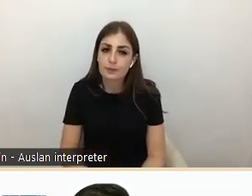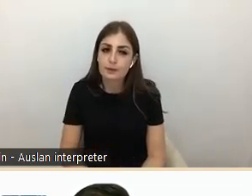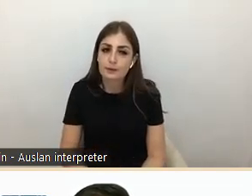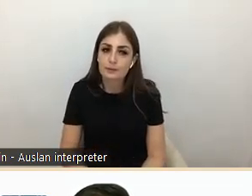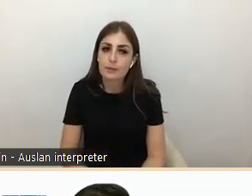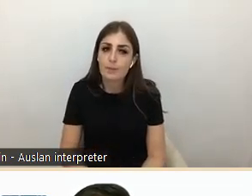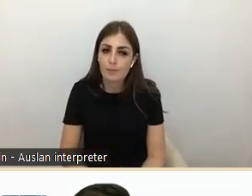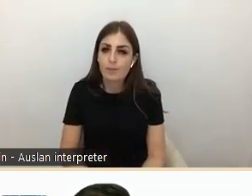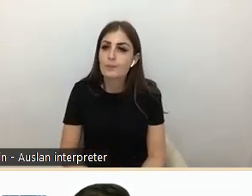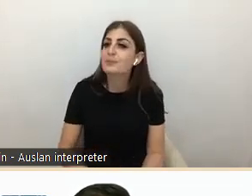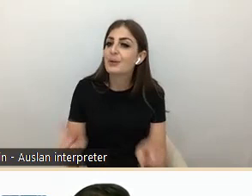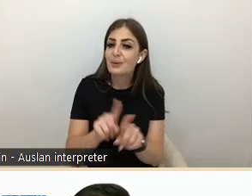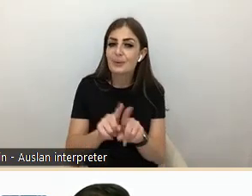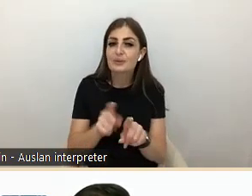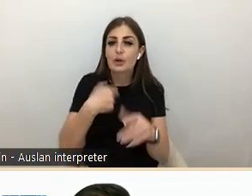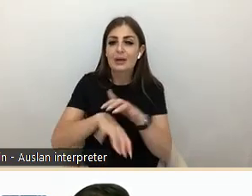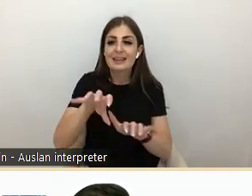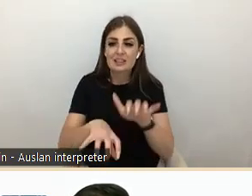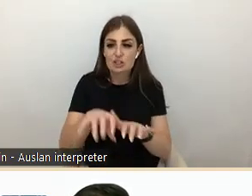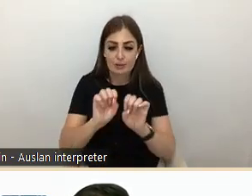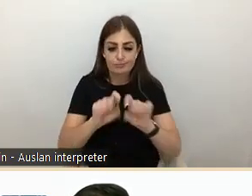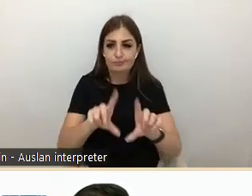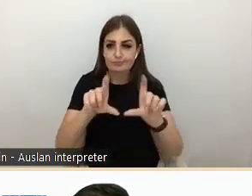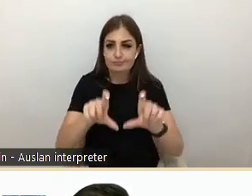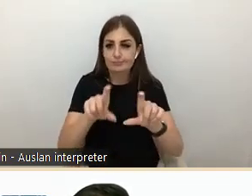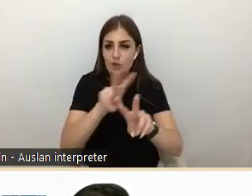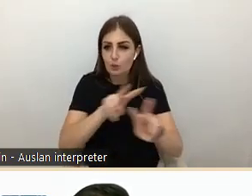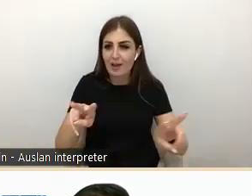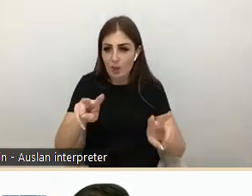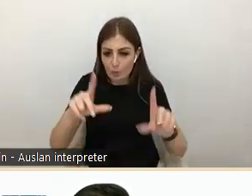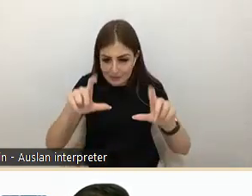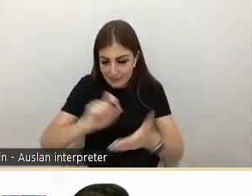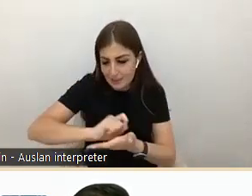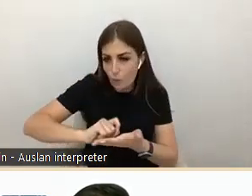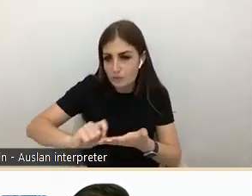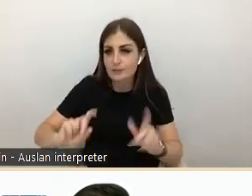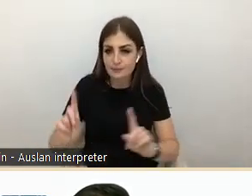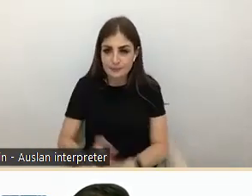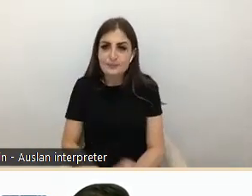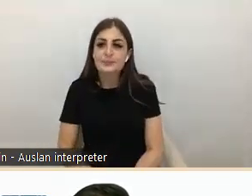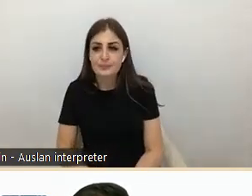It has also been posted in the chat if you want to take down those details.